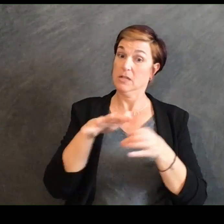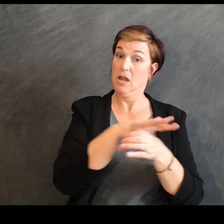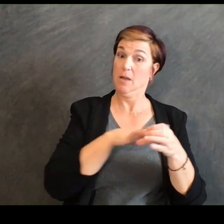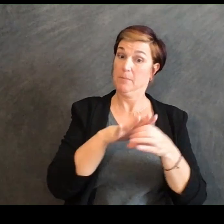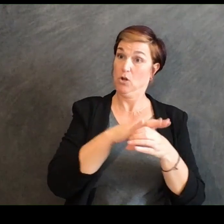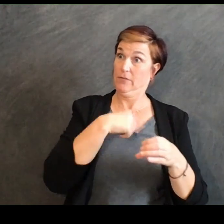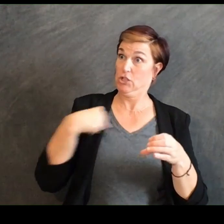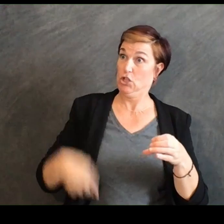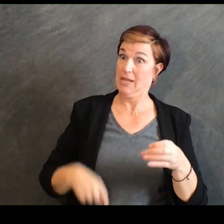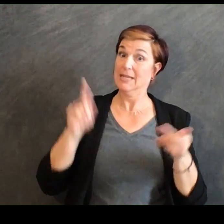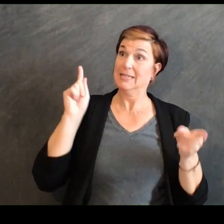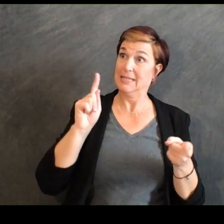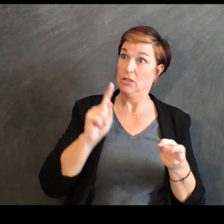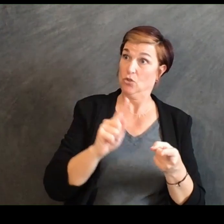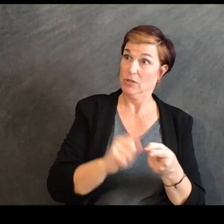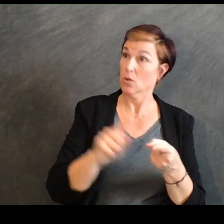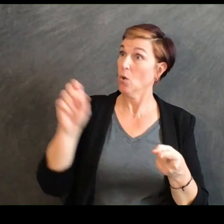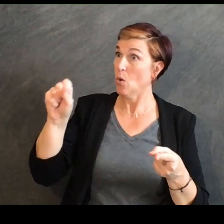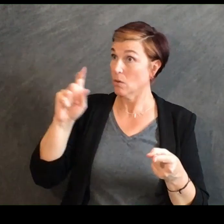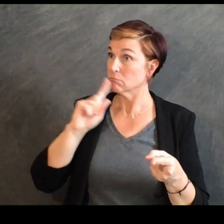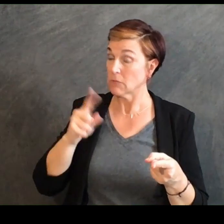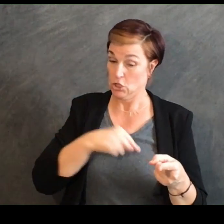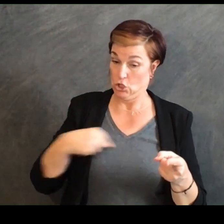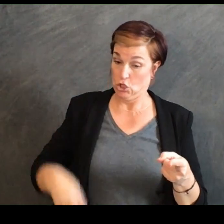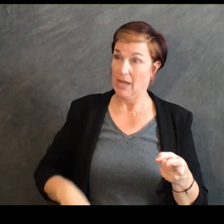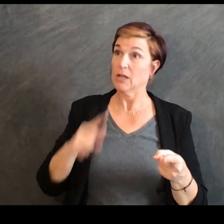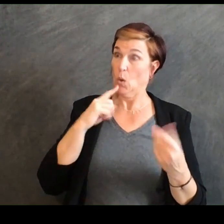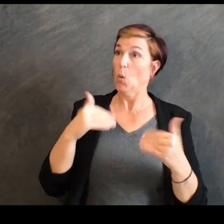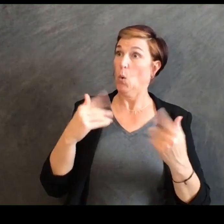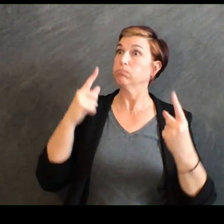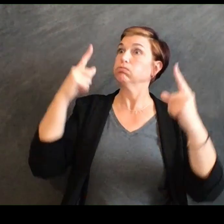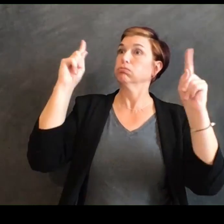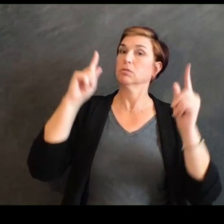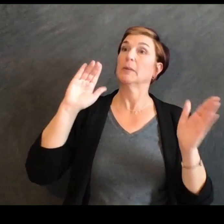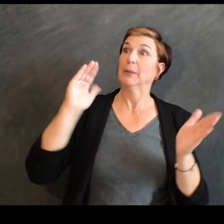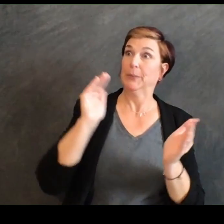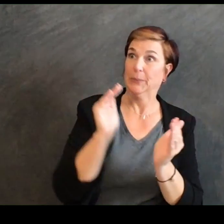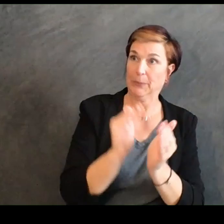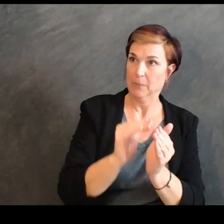has made tremendous progress in the past weeks I'm wondering how much confidence